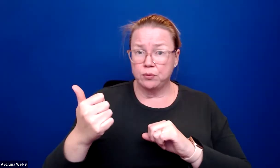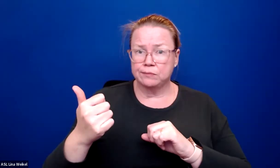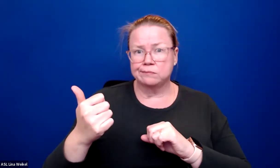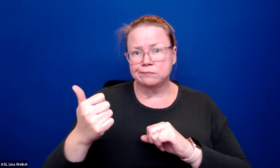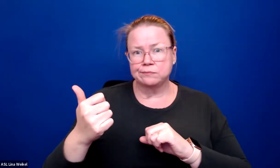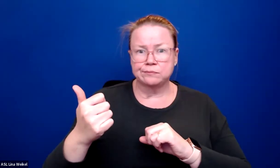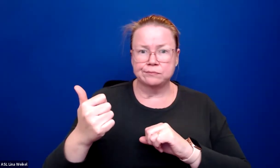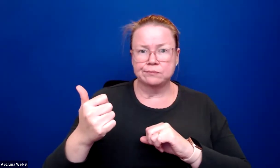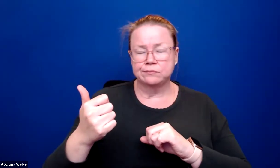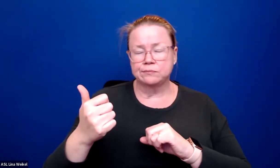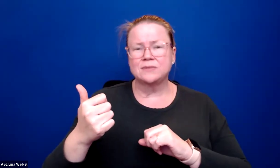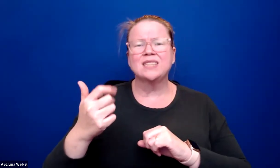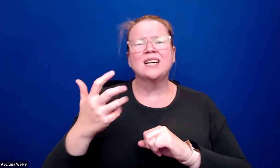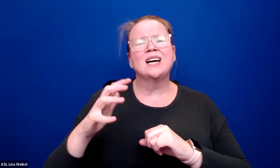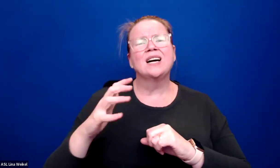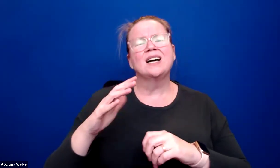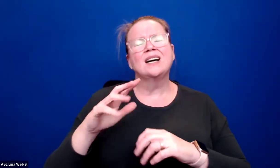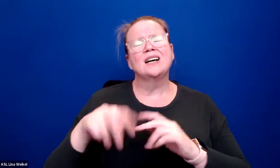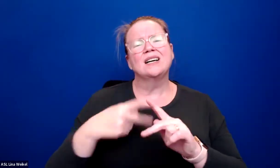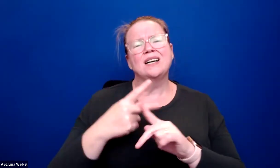Elissa w/ APRIL: kind of a roadblock when we're.